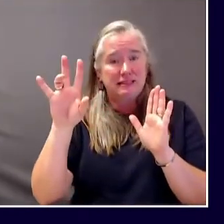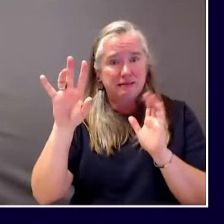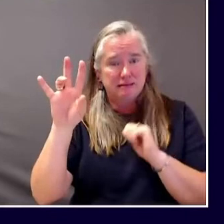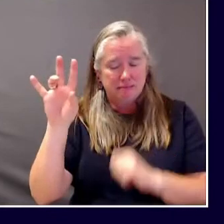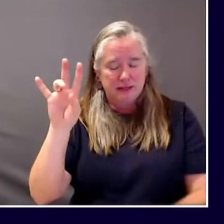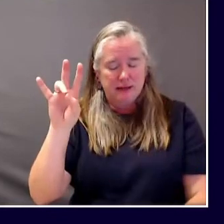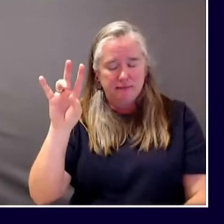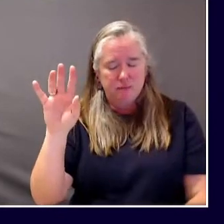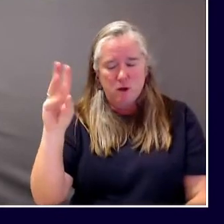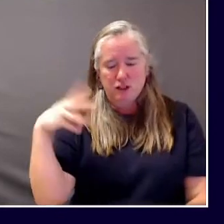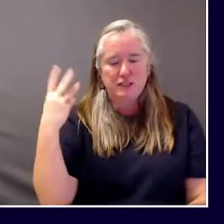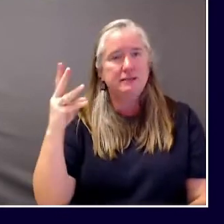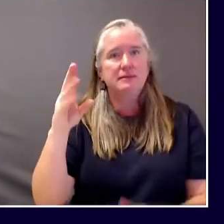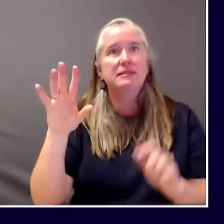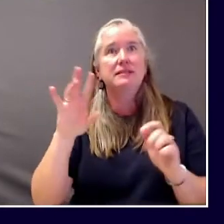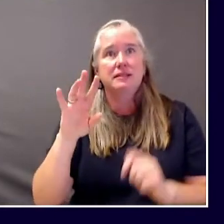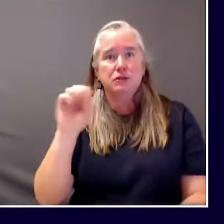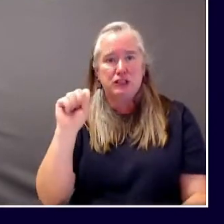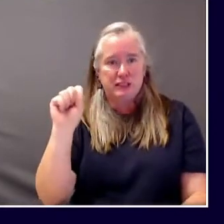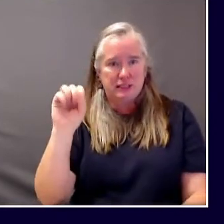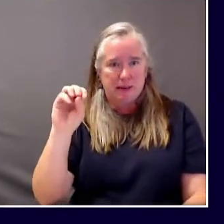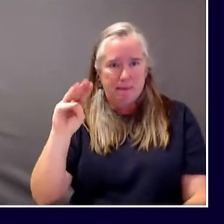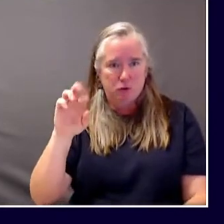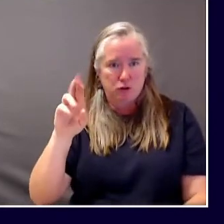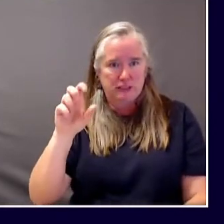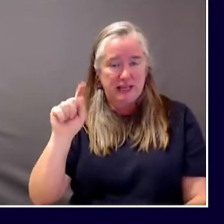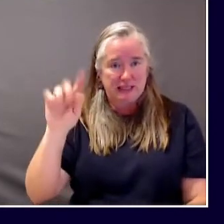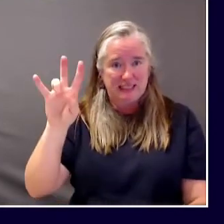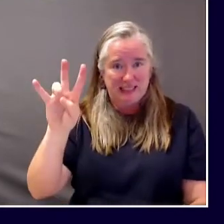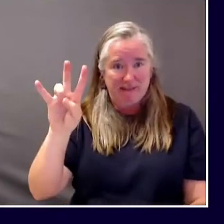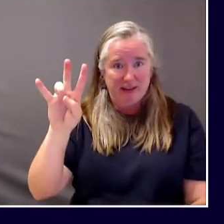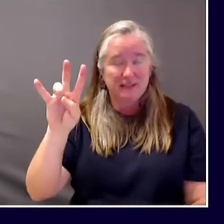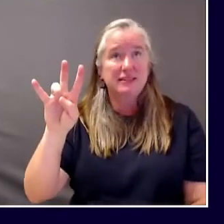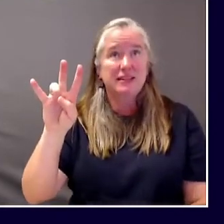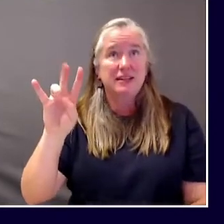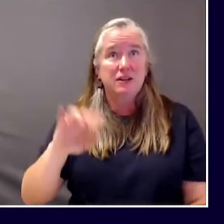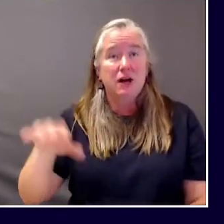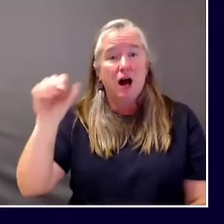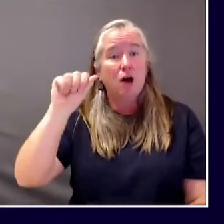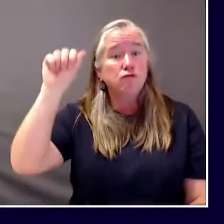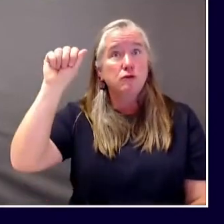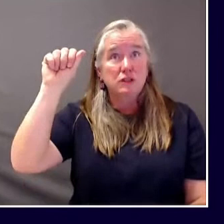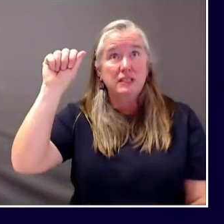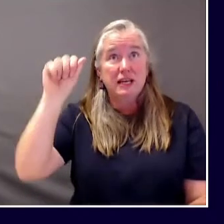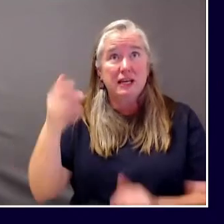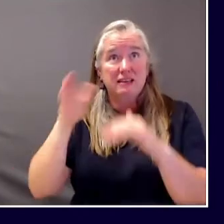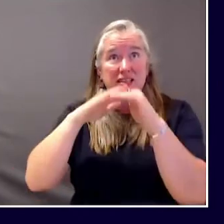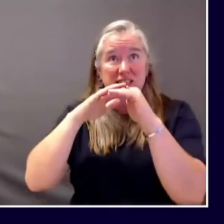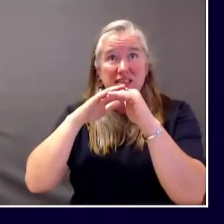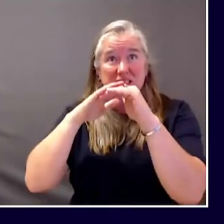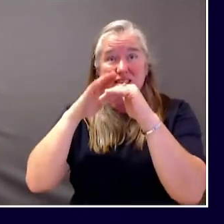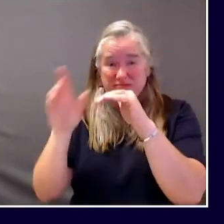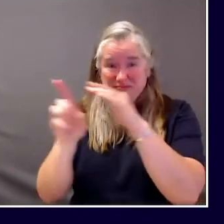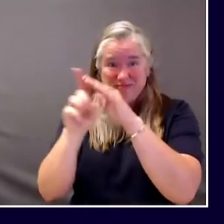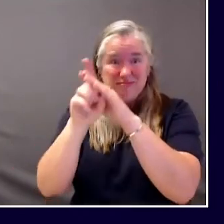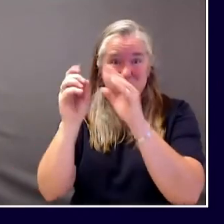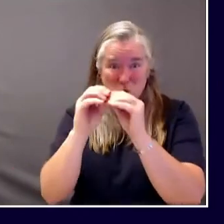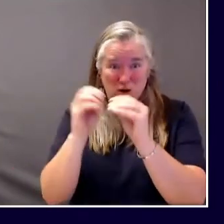approximately twenty one percent arise from Cumberland County your county accounts for nineteen percent of the cases and knocks and Washington County each account for approximately twelve cases but those numbers don't really reveal the full extent of spread just in the past twenty four hours we've had new cases of